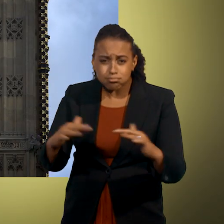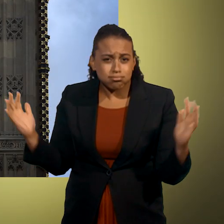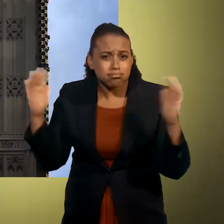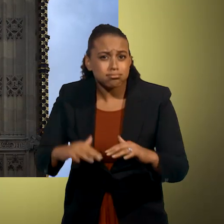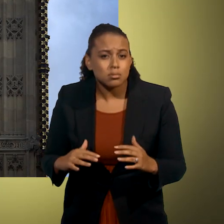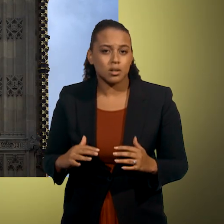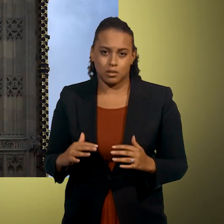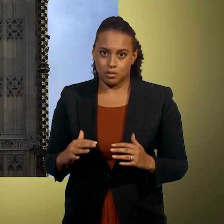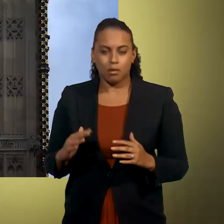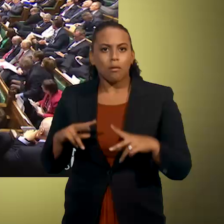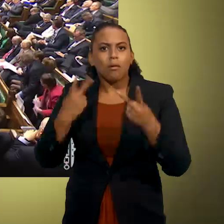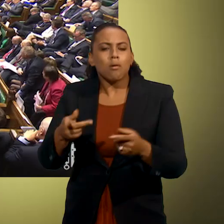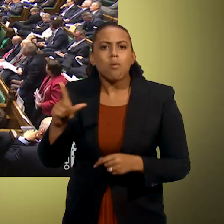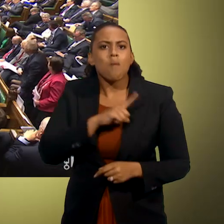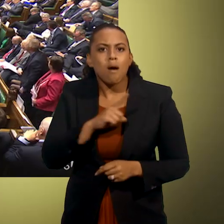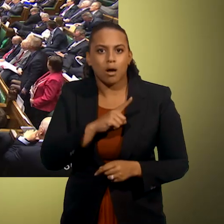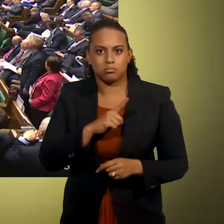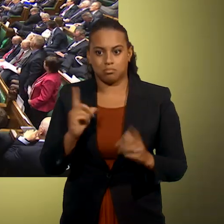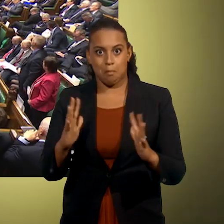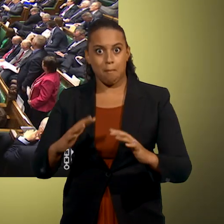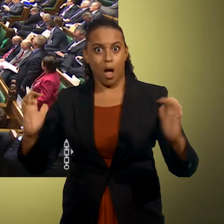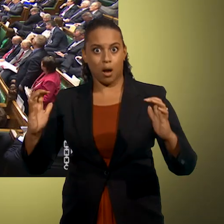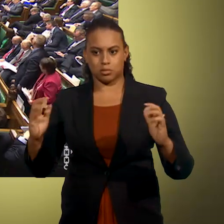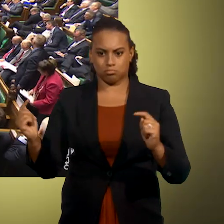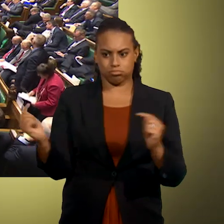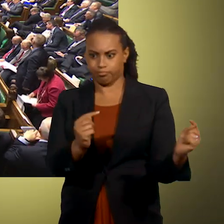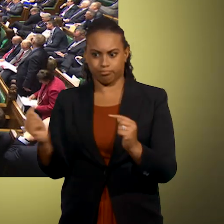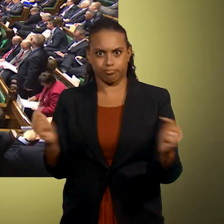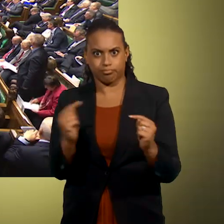People come to see the British Parliamentary process in action - viewing debates in the